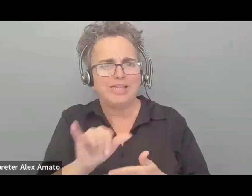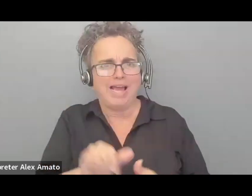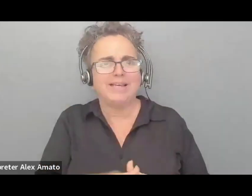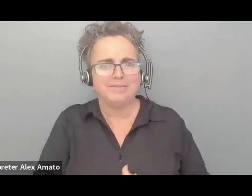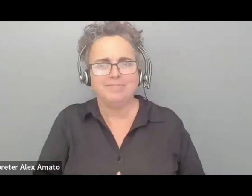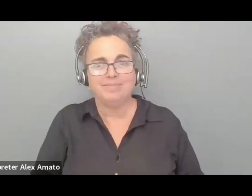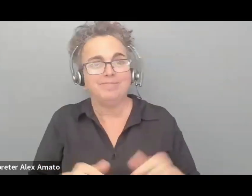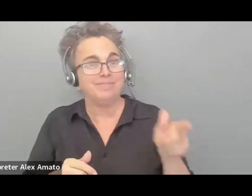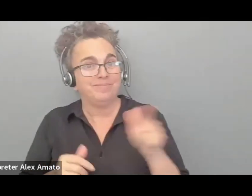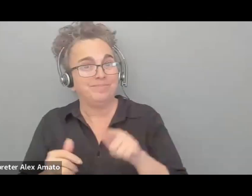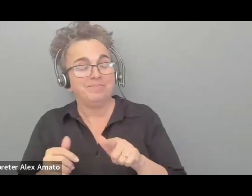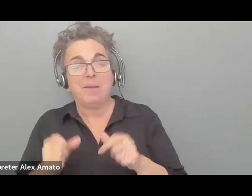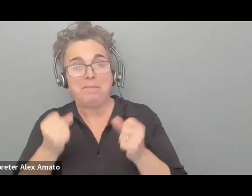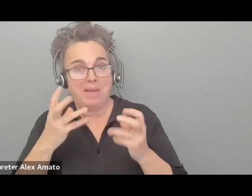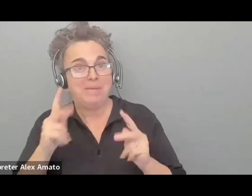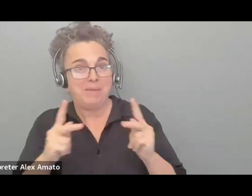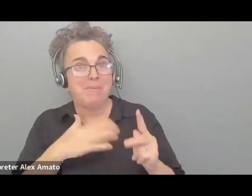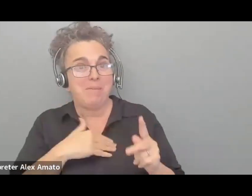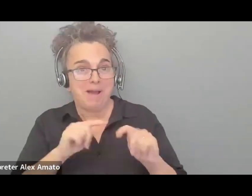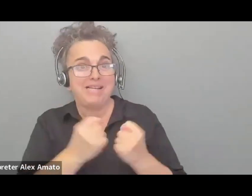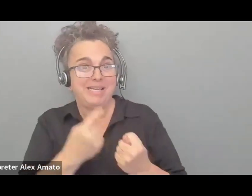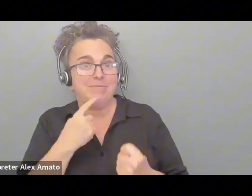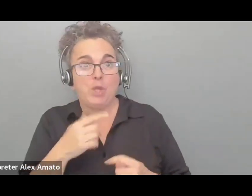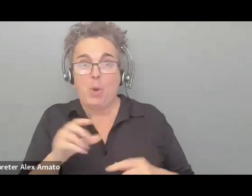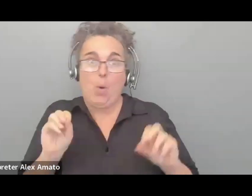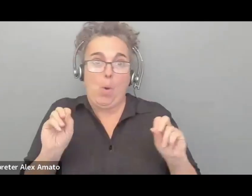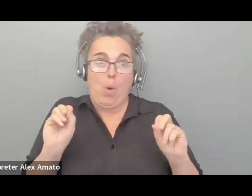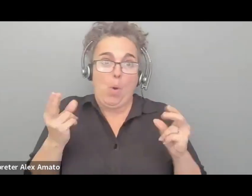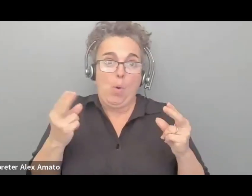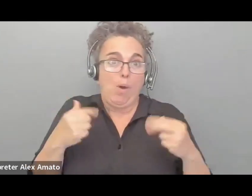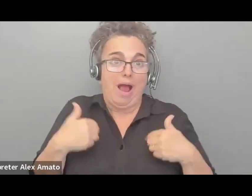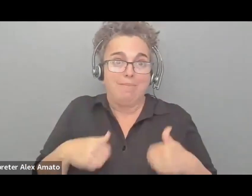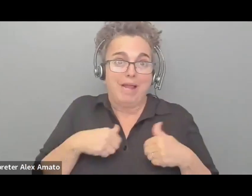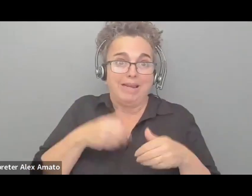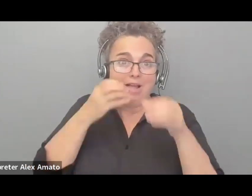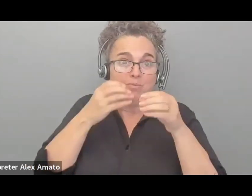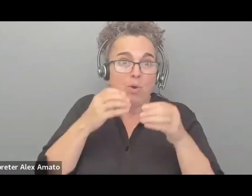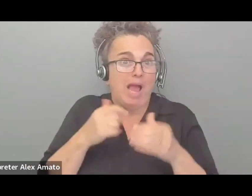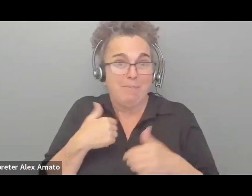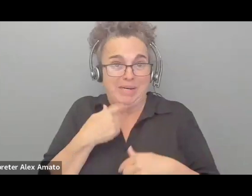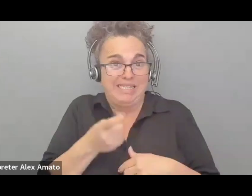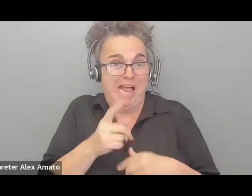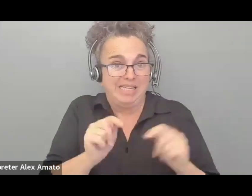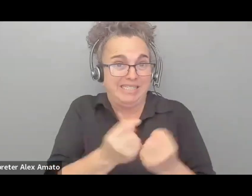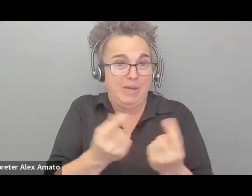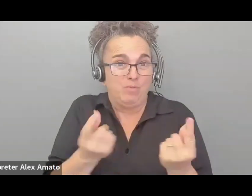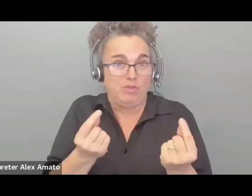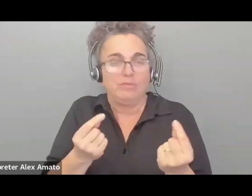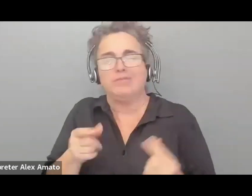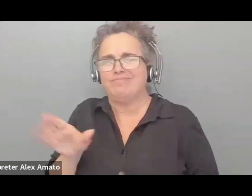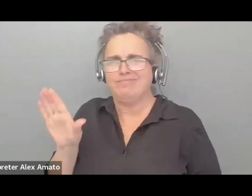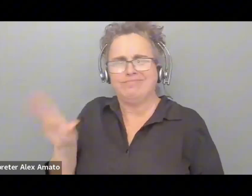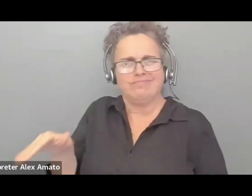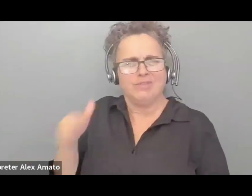and say, oh, I'm not an expert, what do you mean I need to go tell teams what to do? And I say, you know what a screen reader is, you already know more than them.